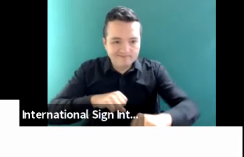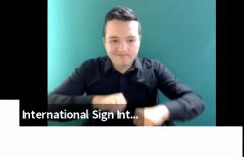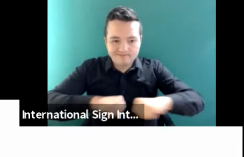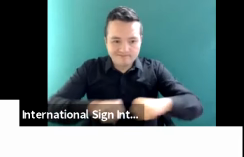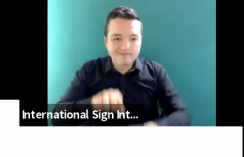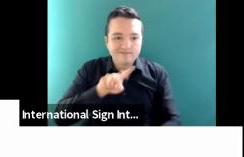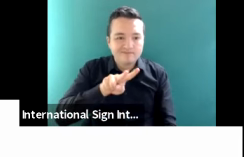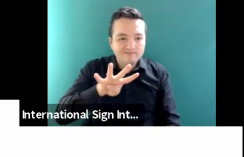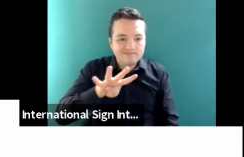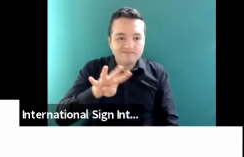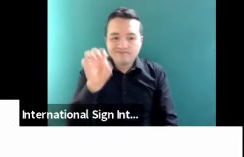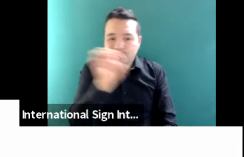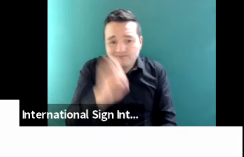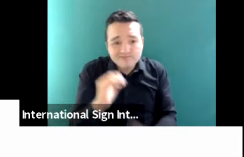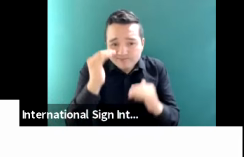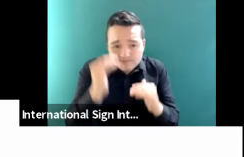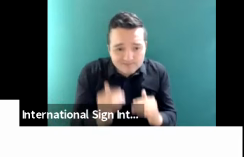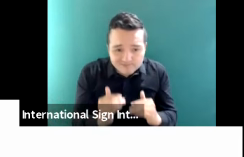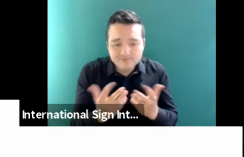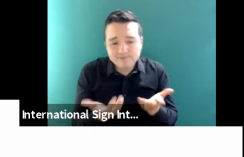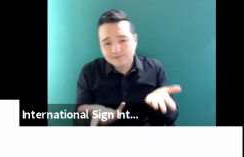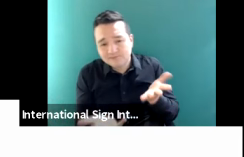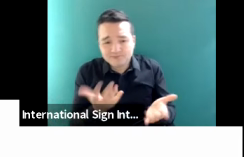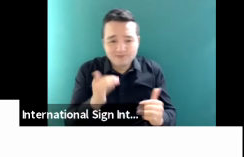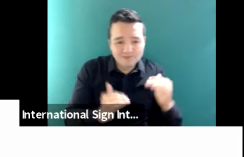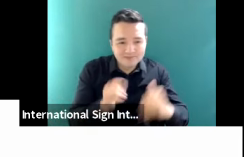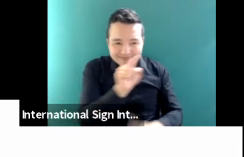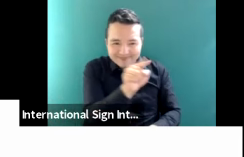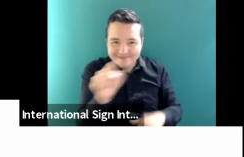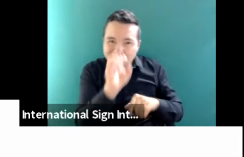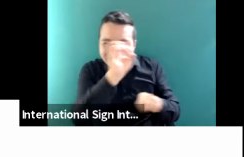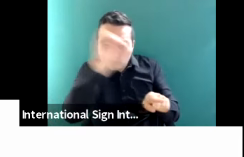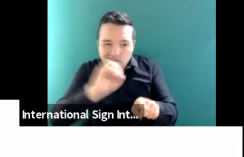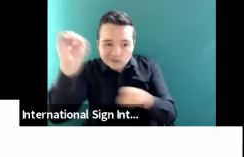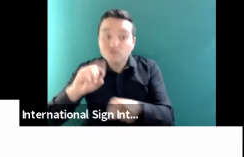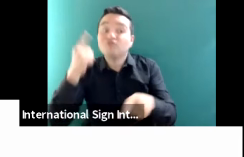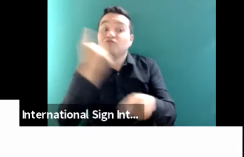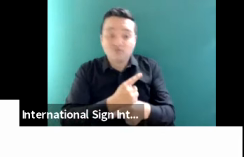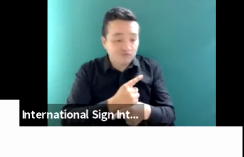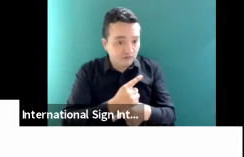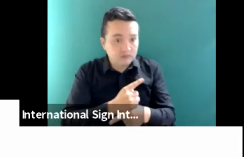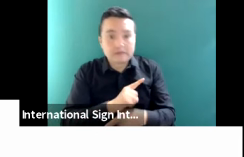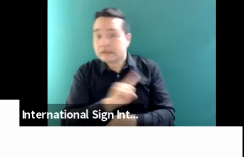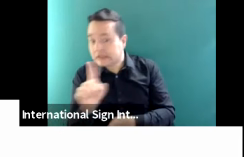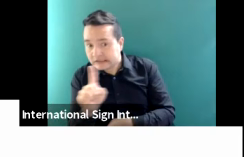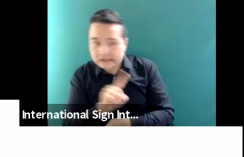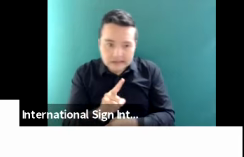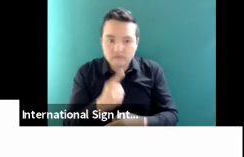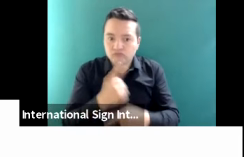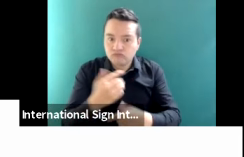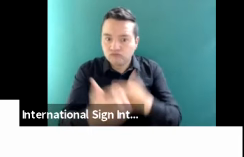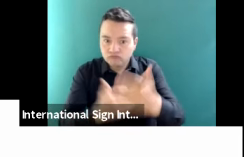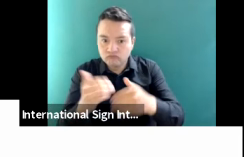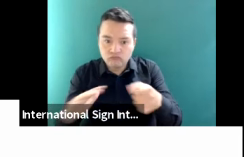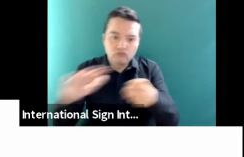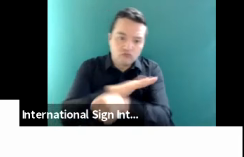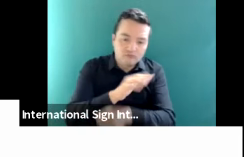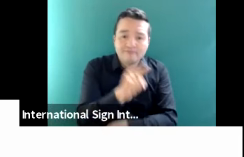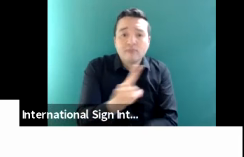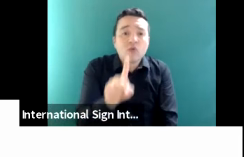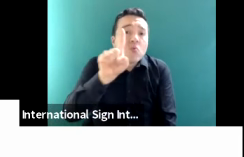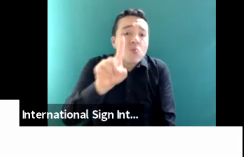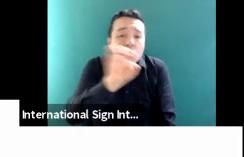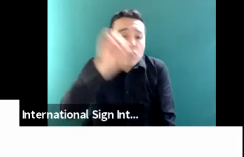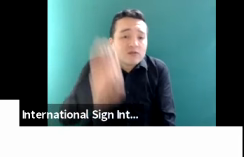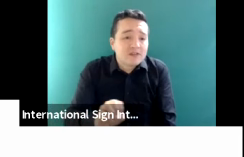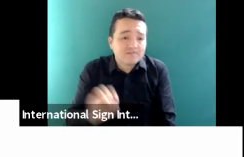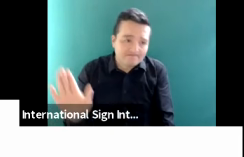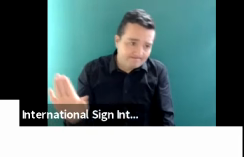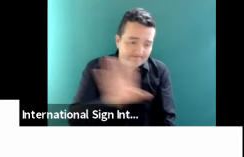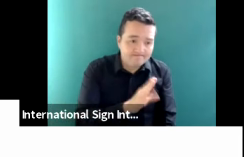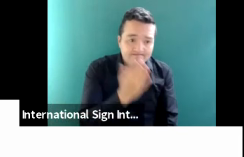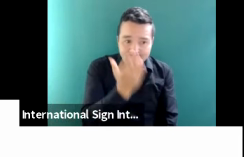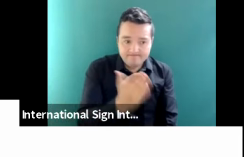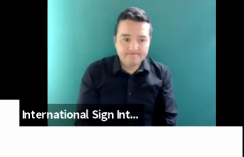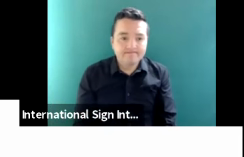For instance, the global average applied to ICT application sectors, the level of implementation is either not at all there.